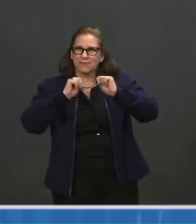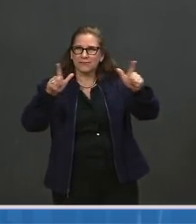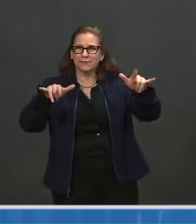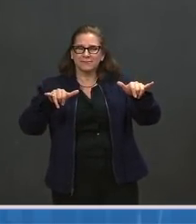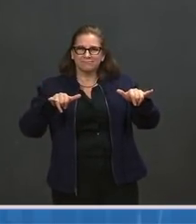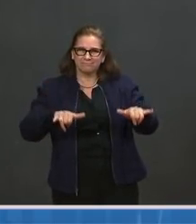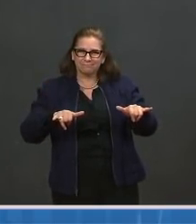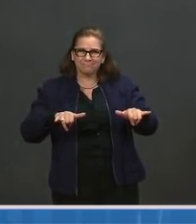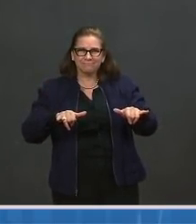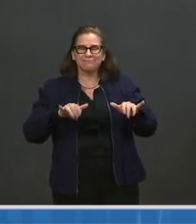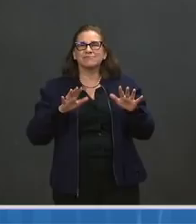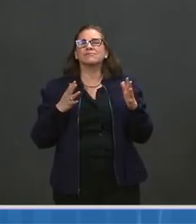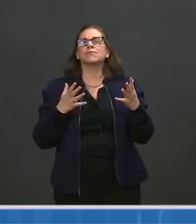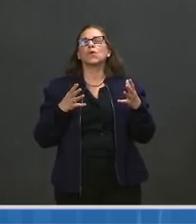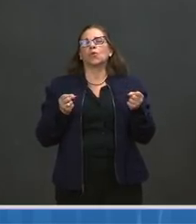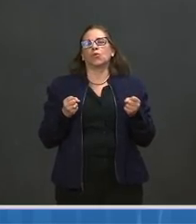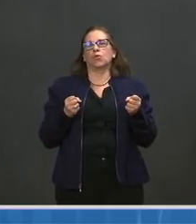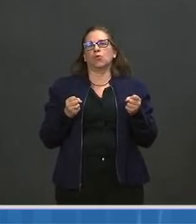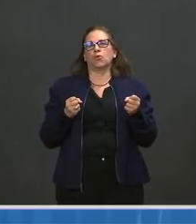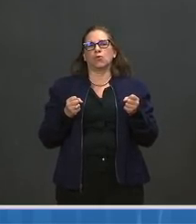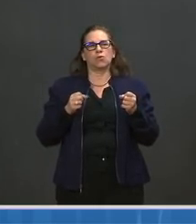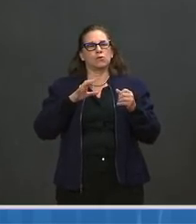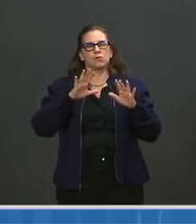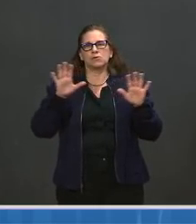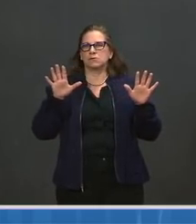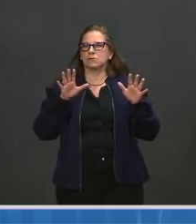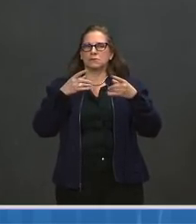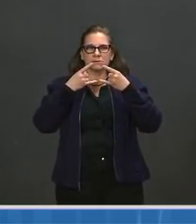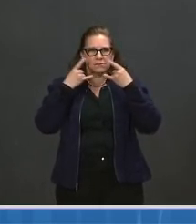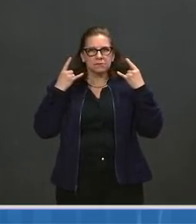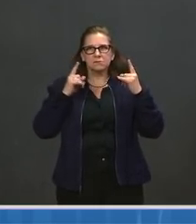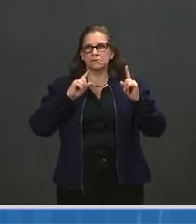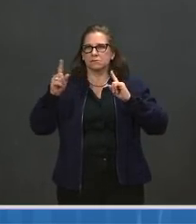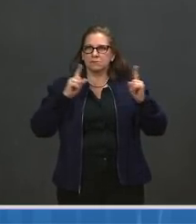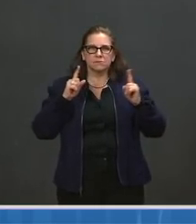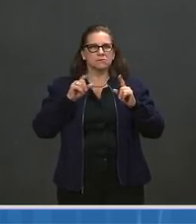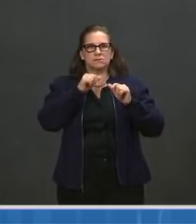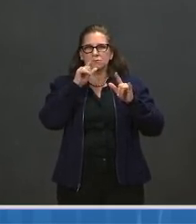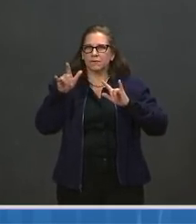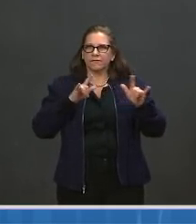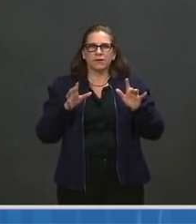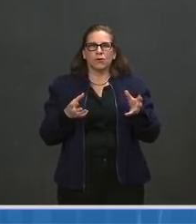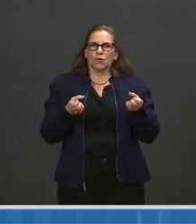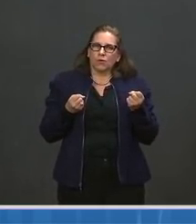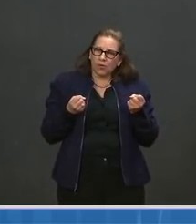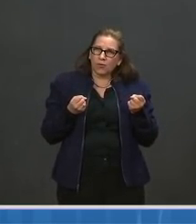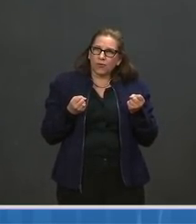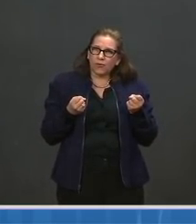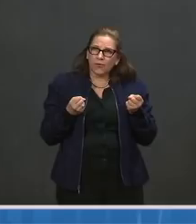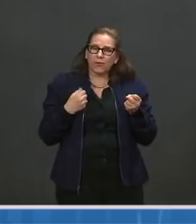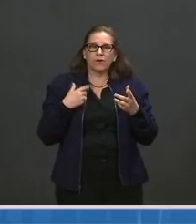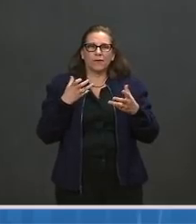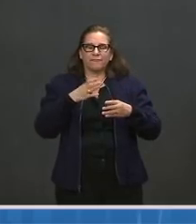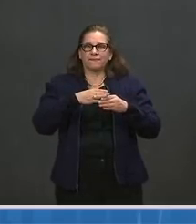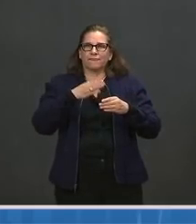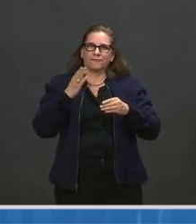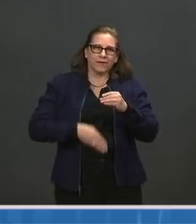this briefing. Thank you very much for listening in and your questions. And we will be back again on Wednesday.